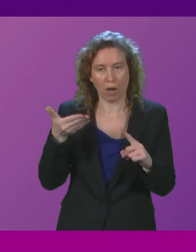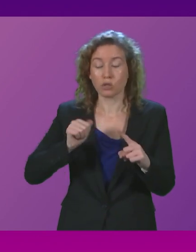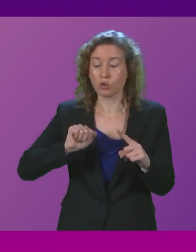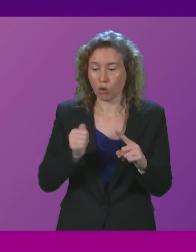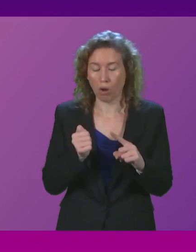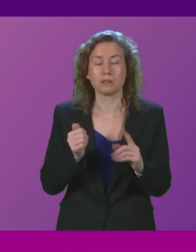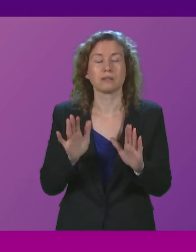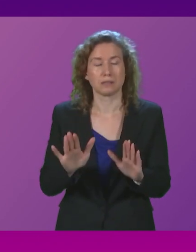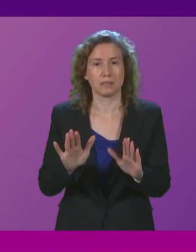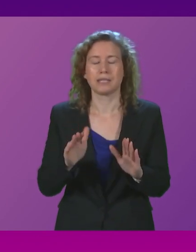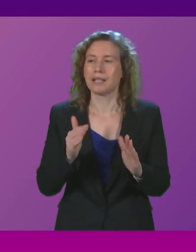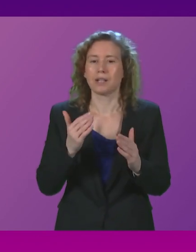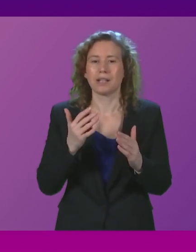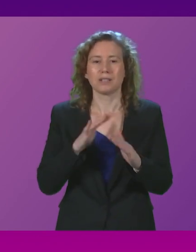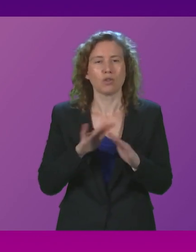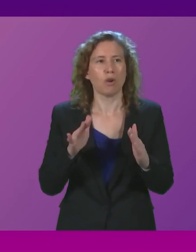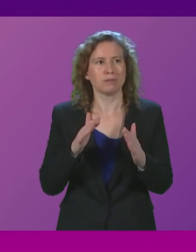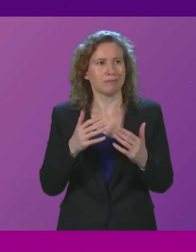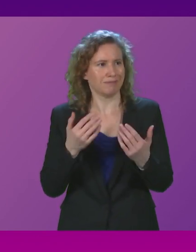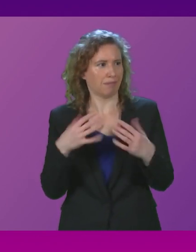is more than playing our part.